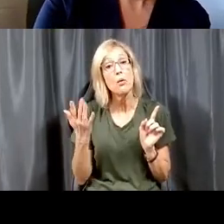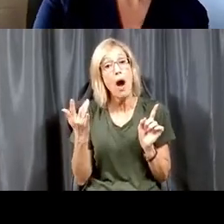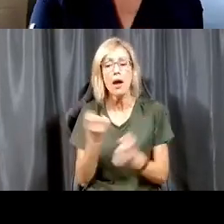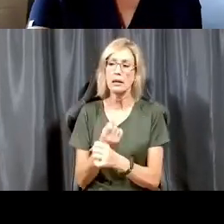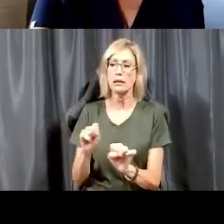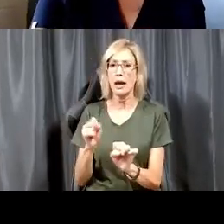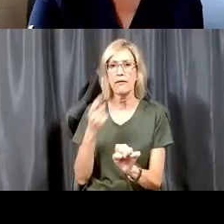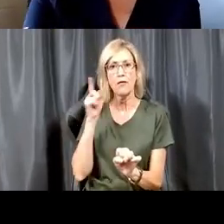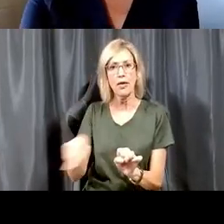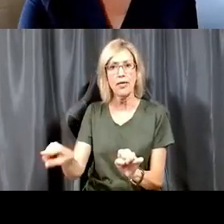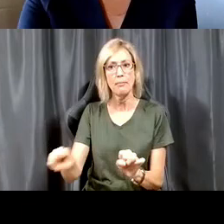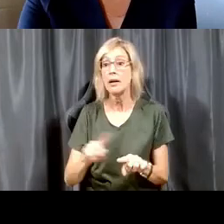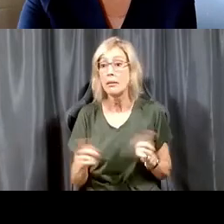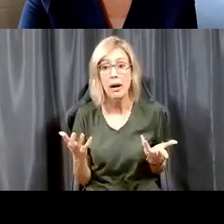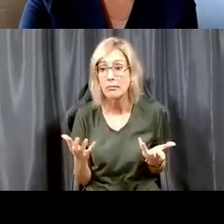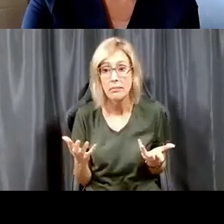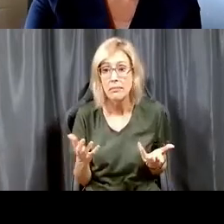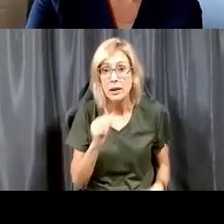No reason baby it's have to have baby food.